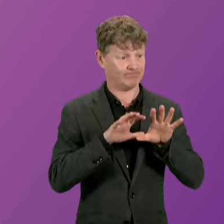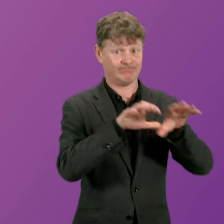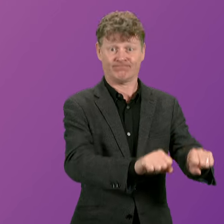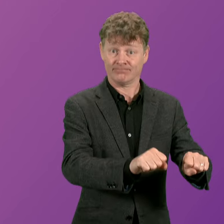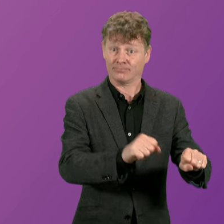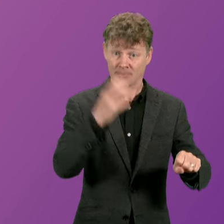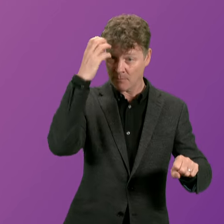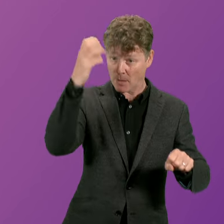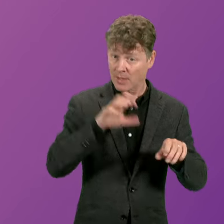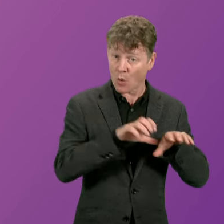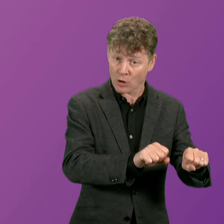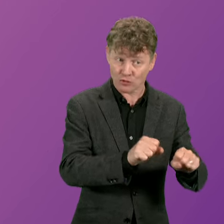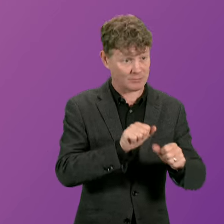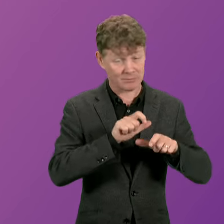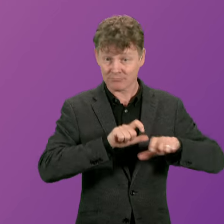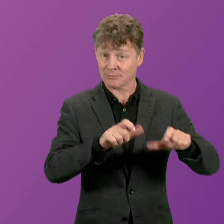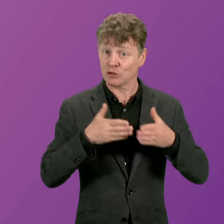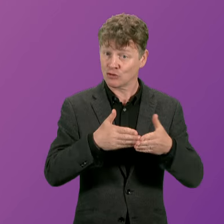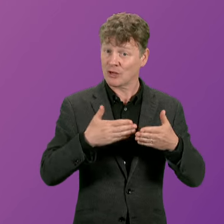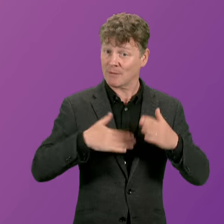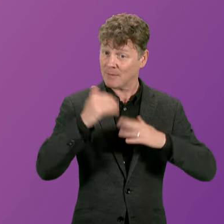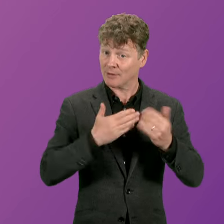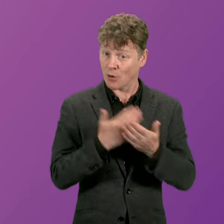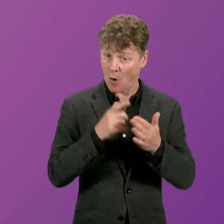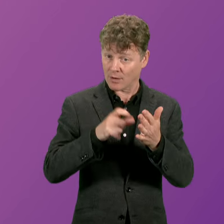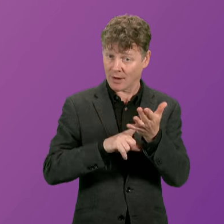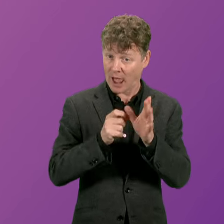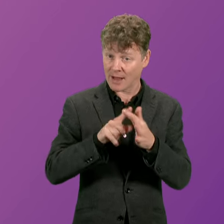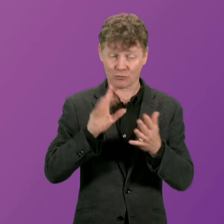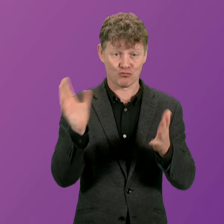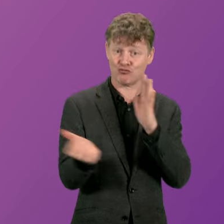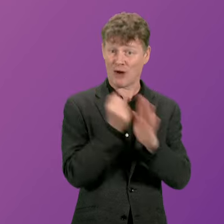commercial shipbuilding on the Clyde, rescued more than 300 jobs and ensured that the Glen